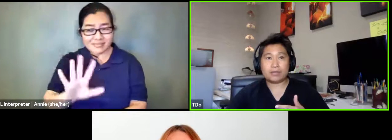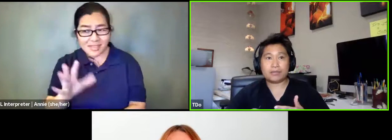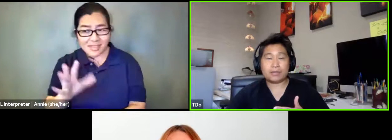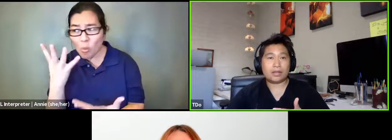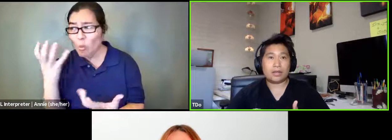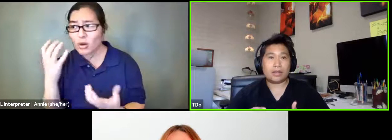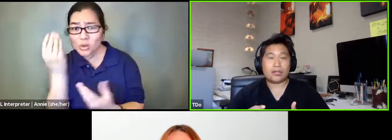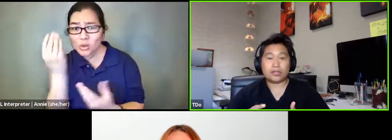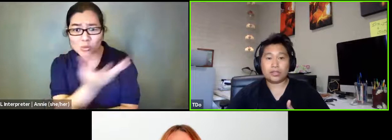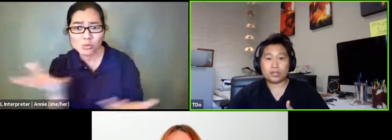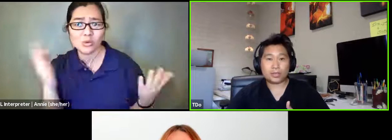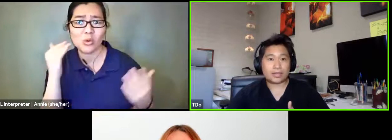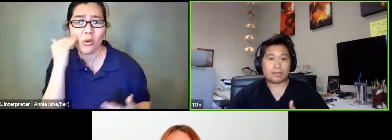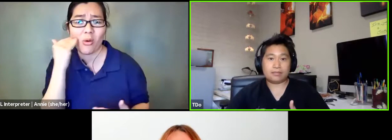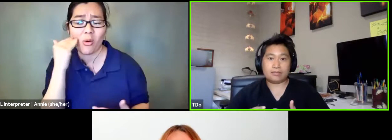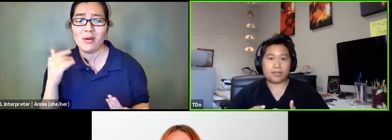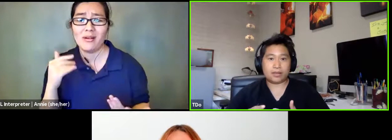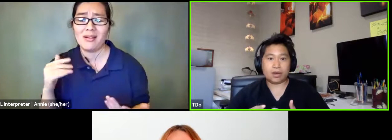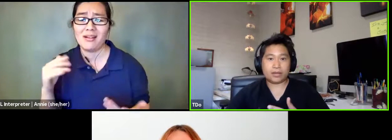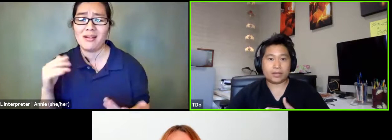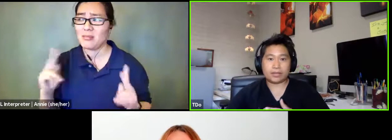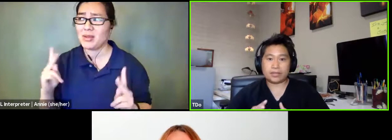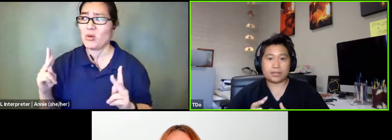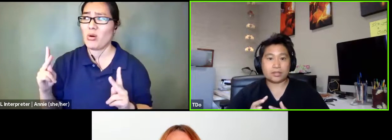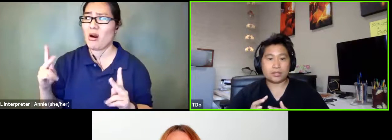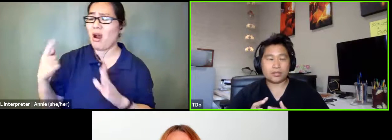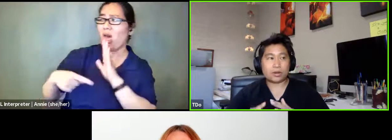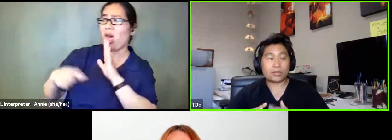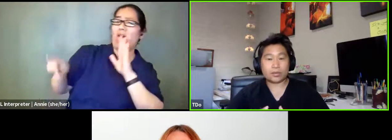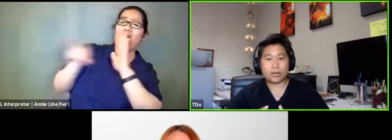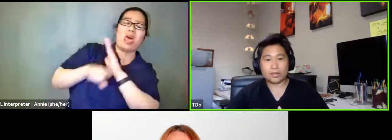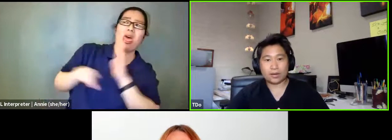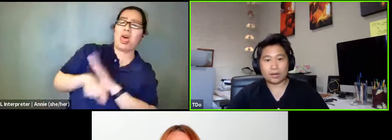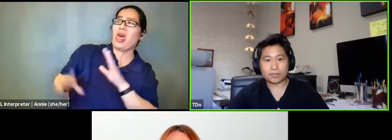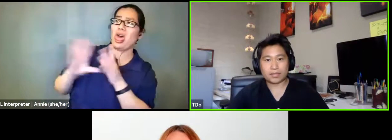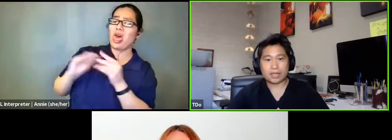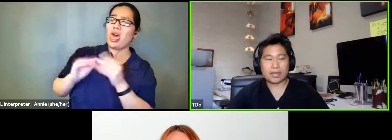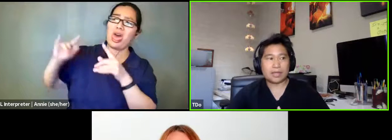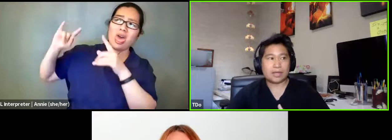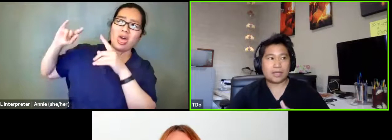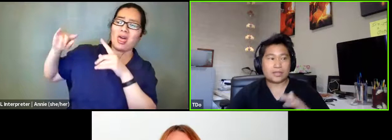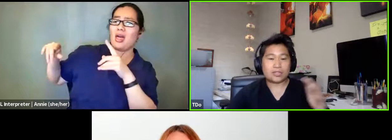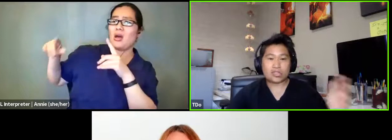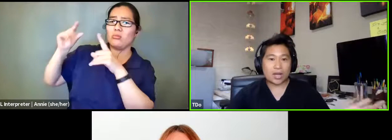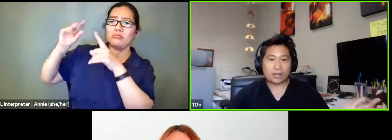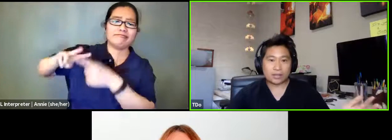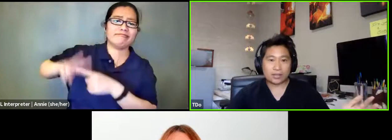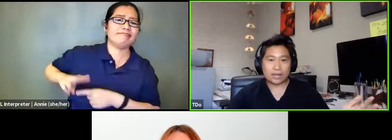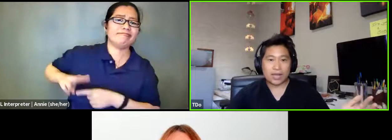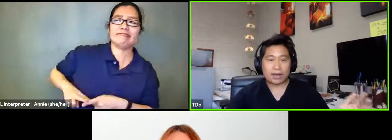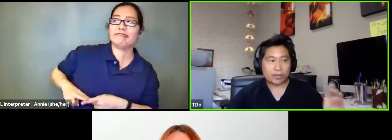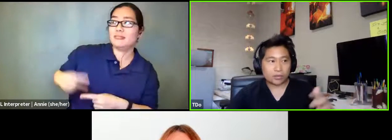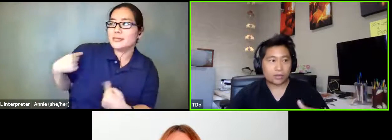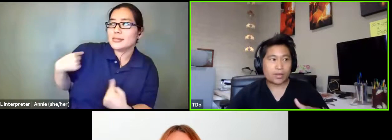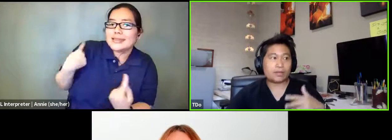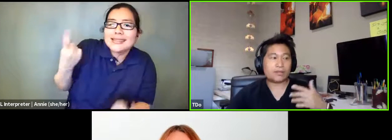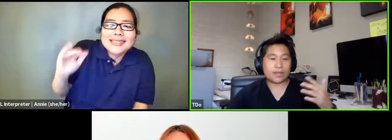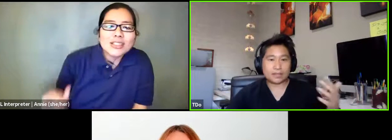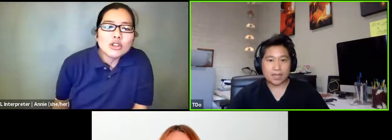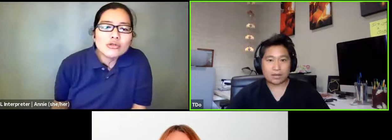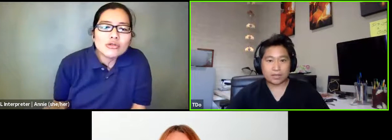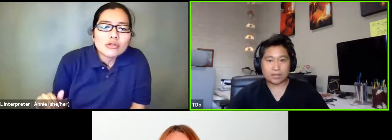us ‘gooks’ and all these derogatory terms since childhood. We have to relive that to tell the